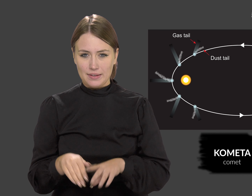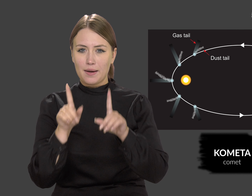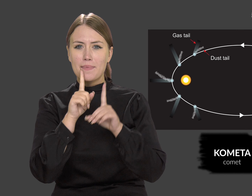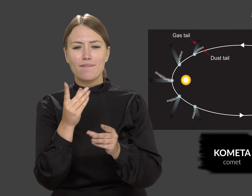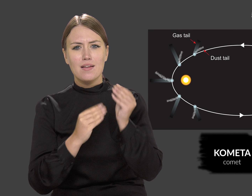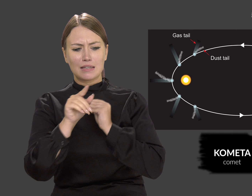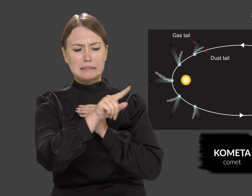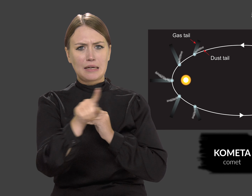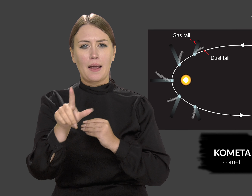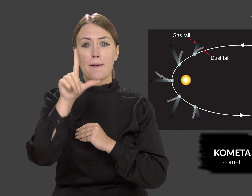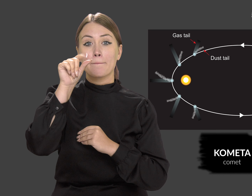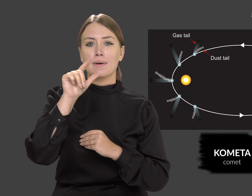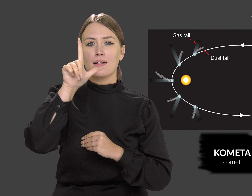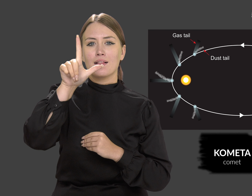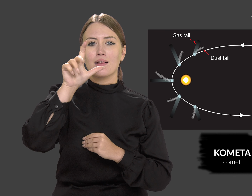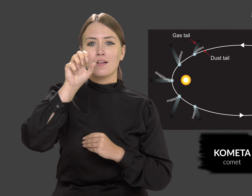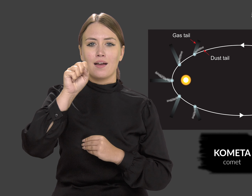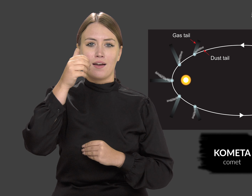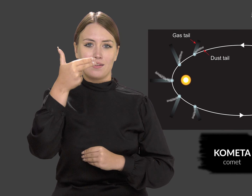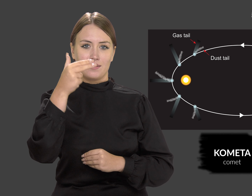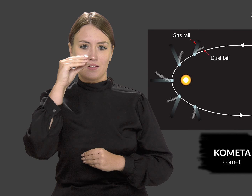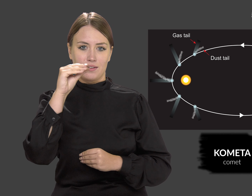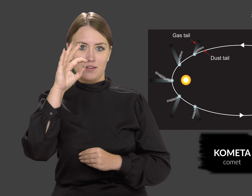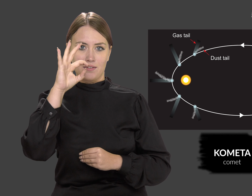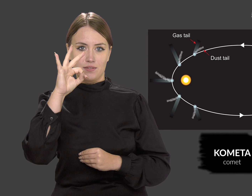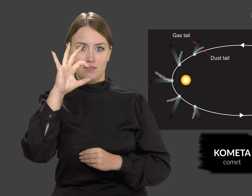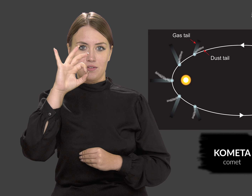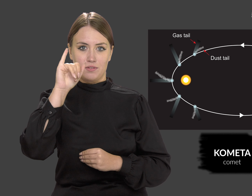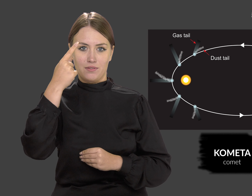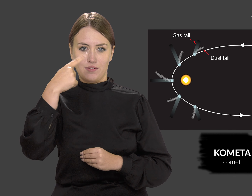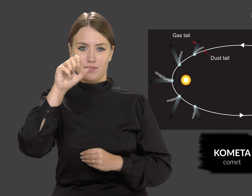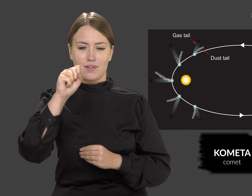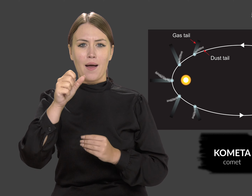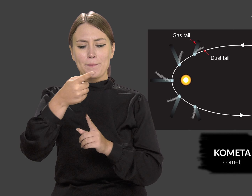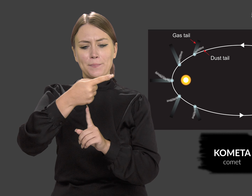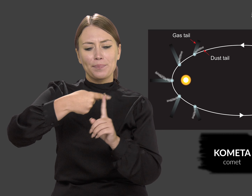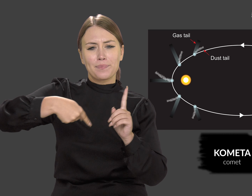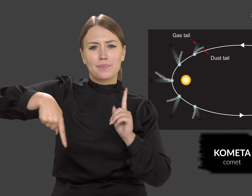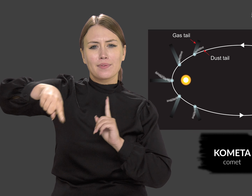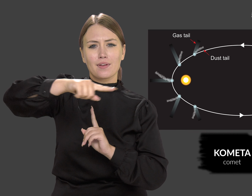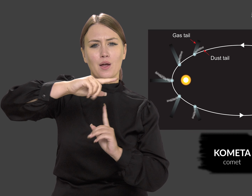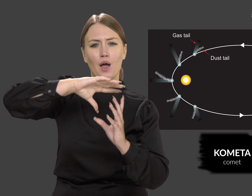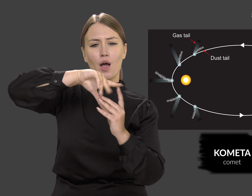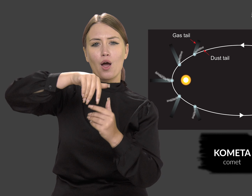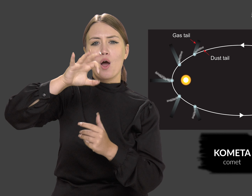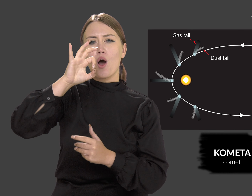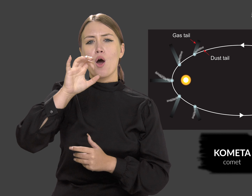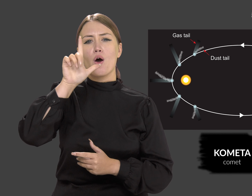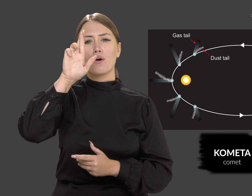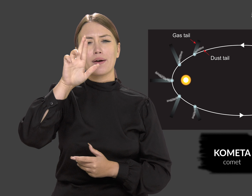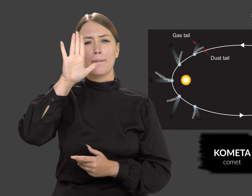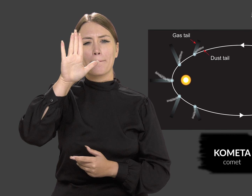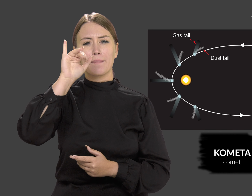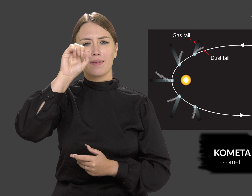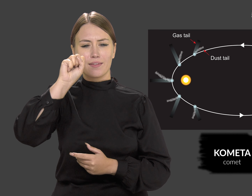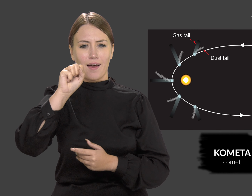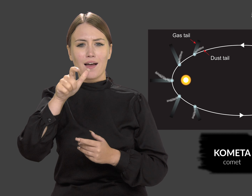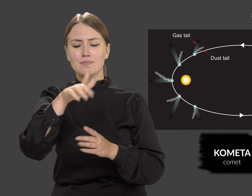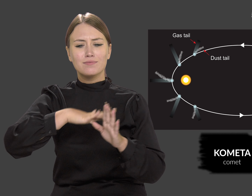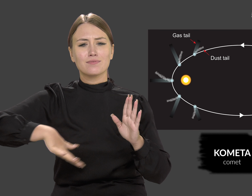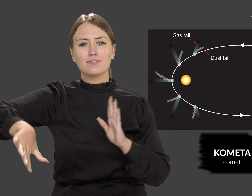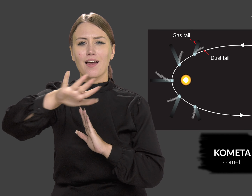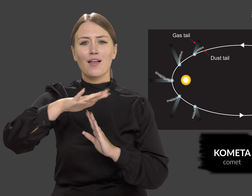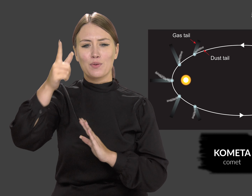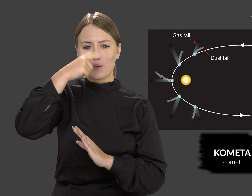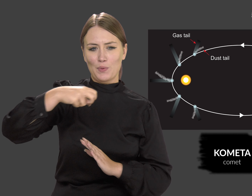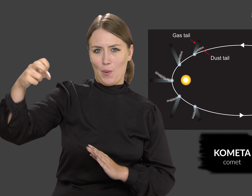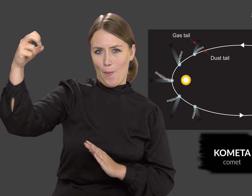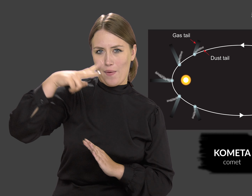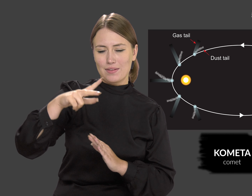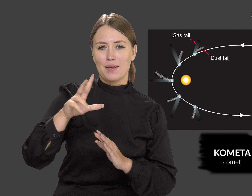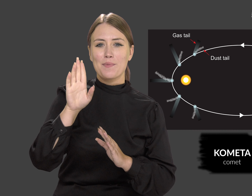Most asteroids in the Solar System have an orbit around the Sun,